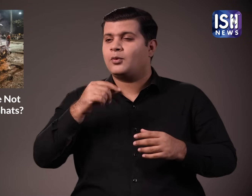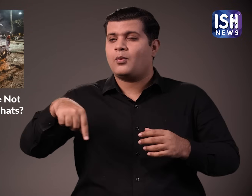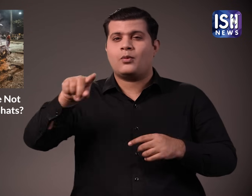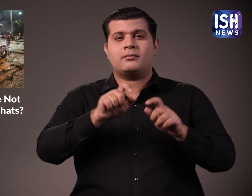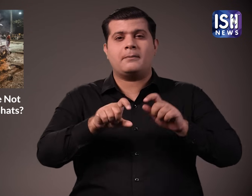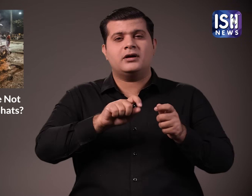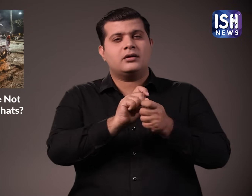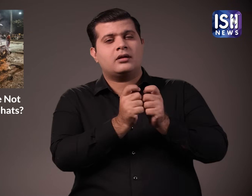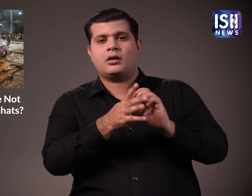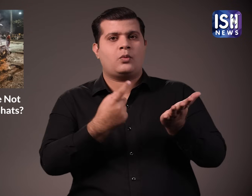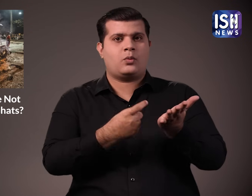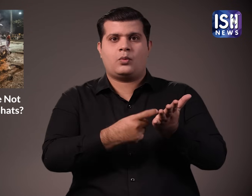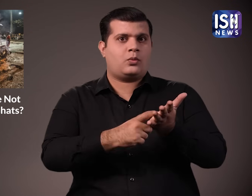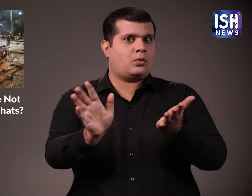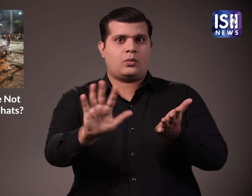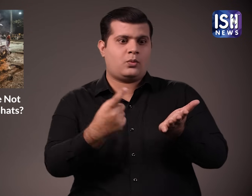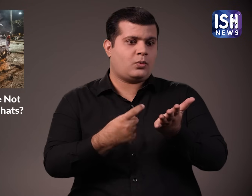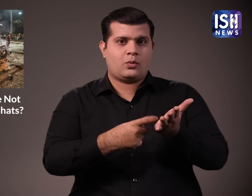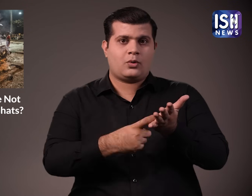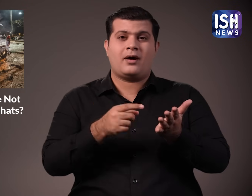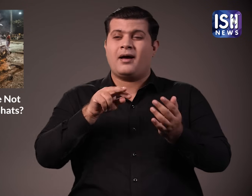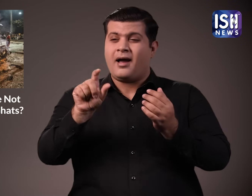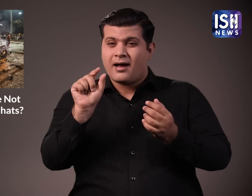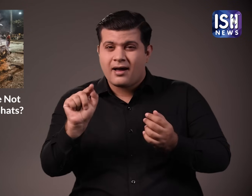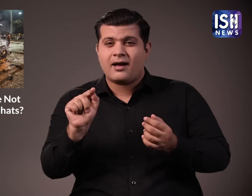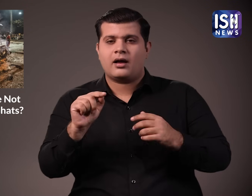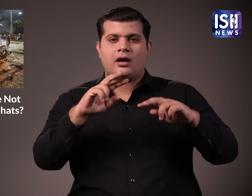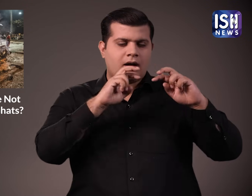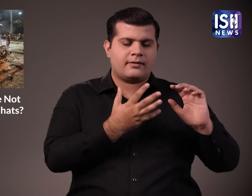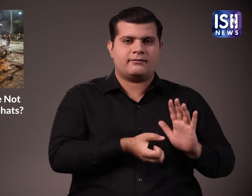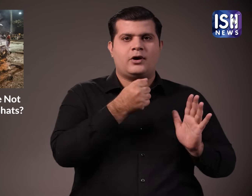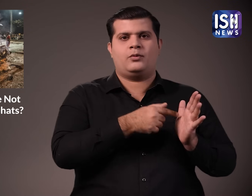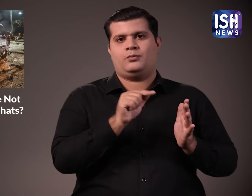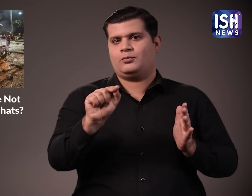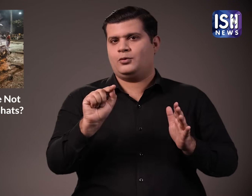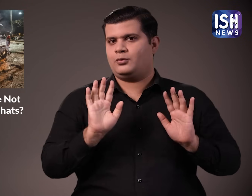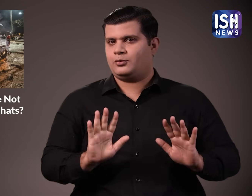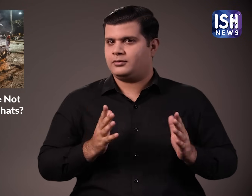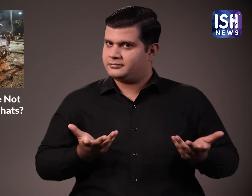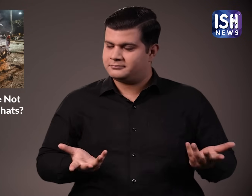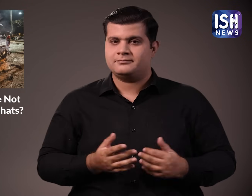People just made these into customs and rules without telling the scientific reasons.